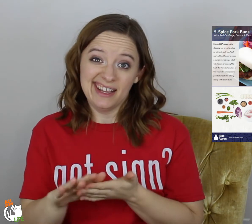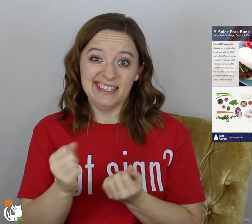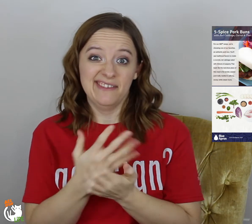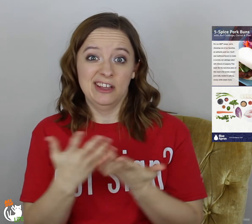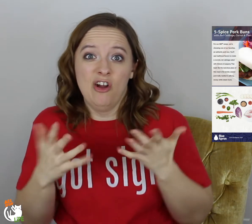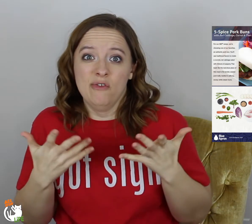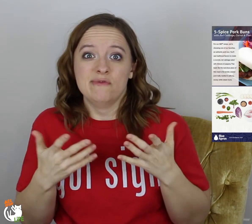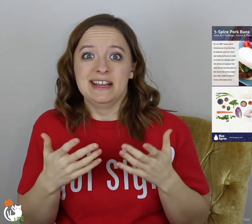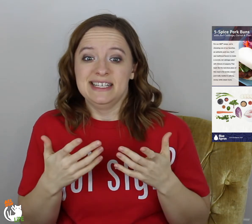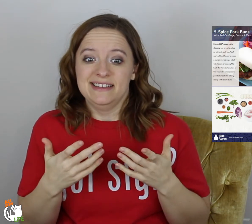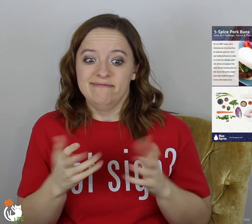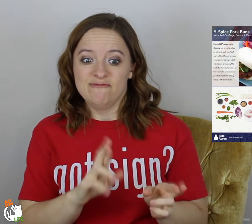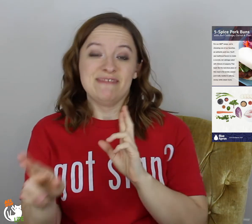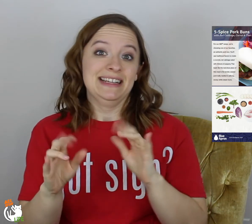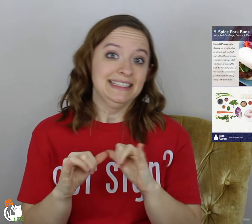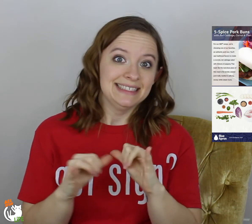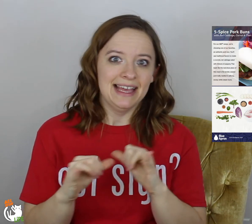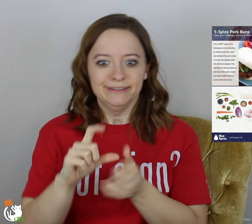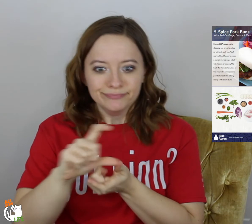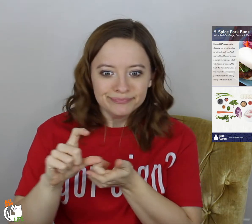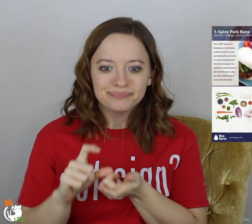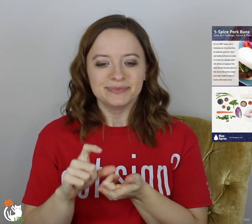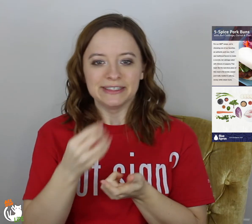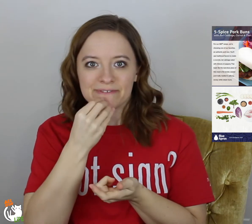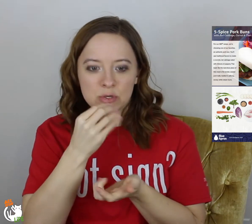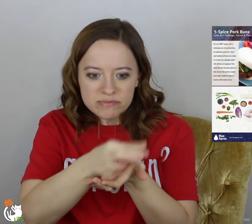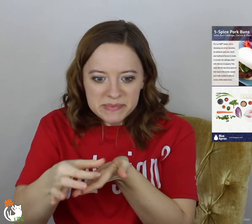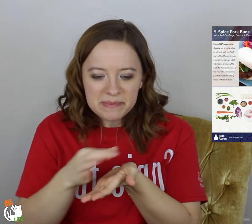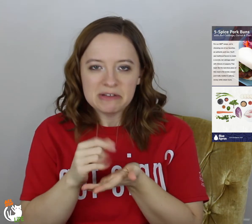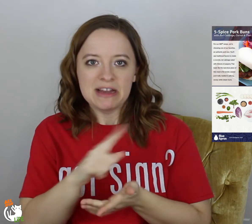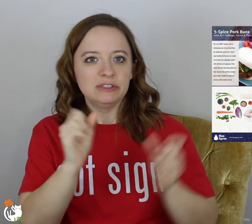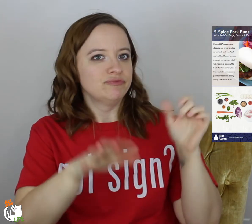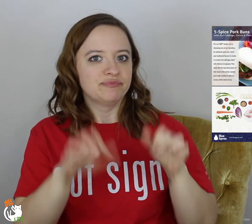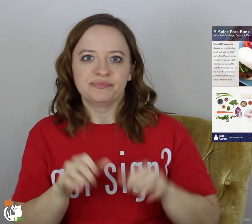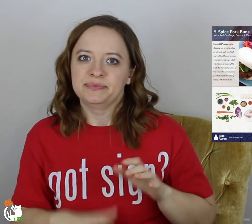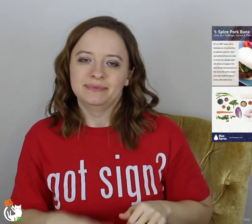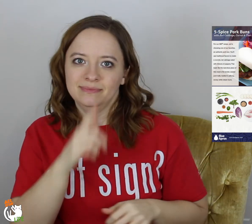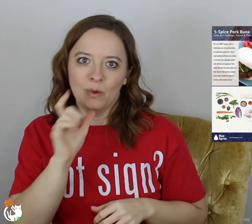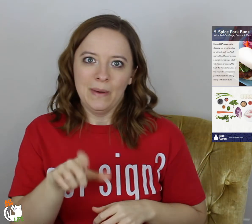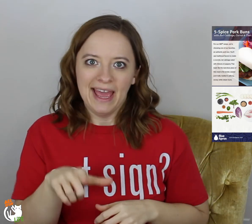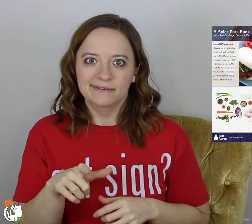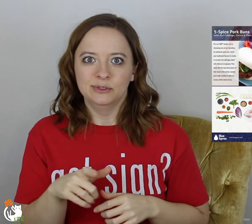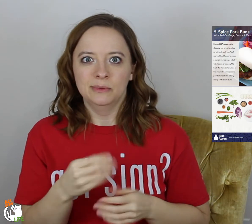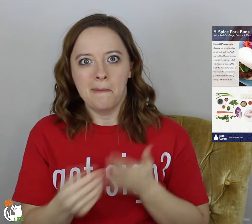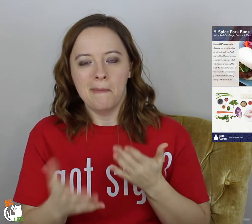It's kind of nice to have everything already pre-portioned and the food's all ready. You can kind of just throw everything together.